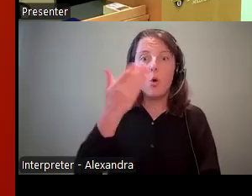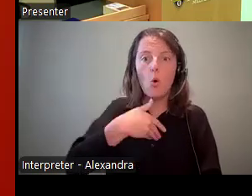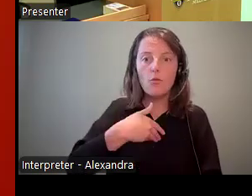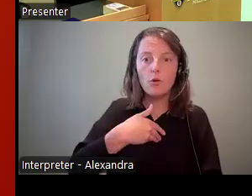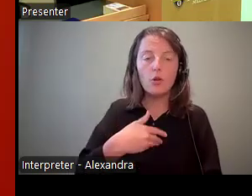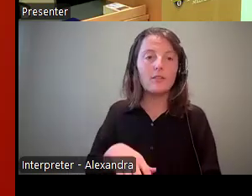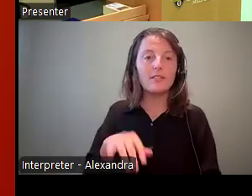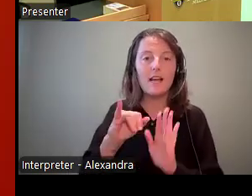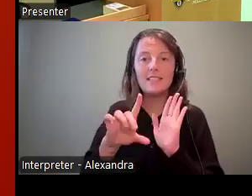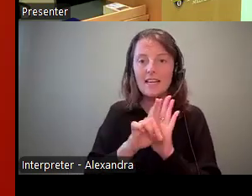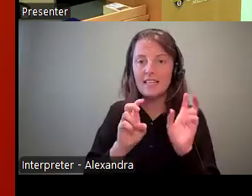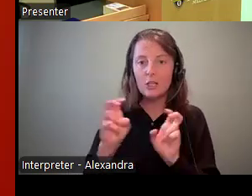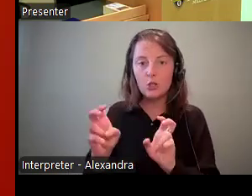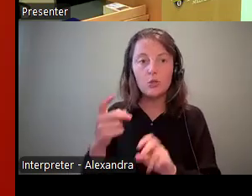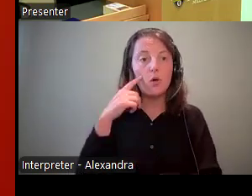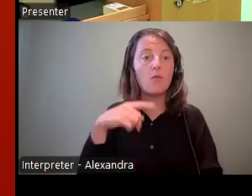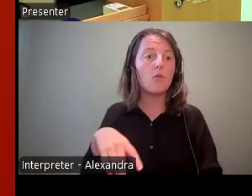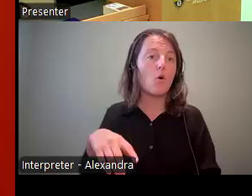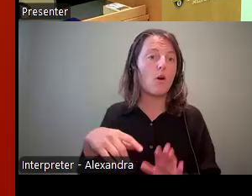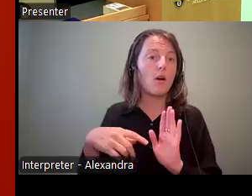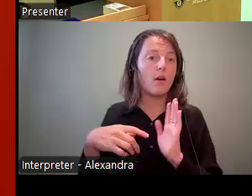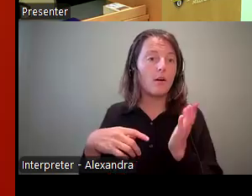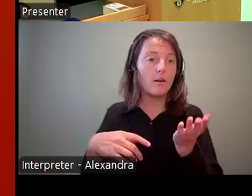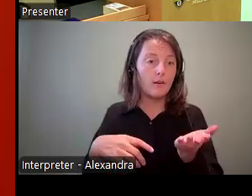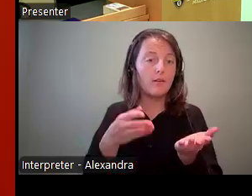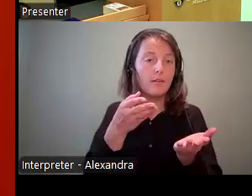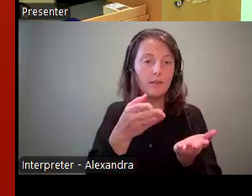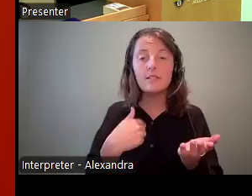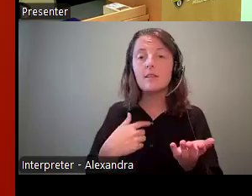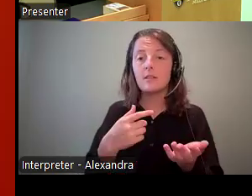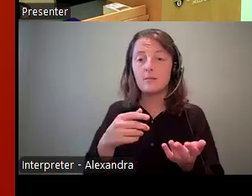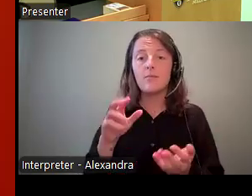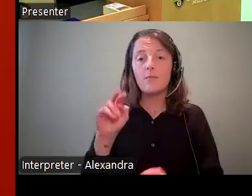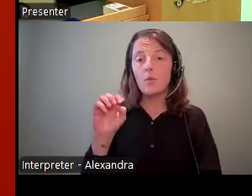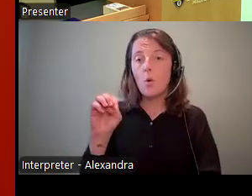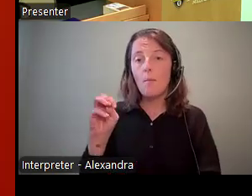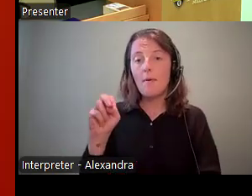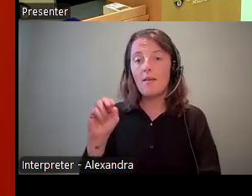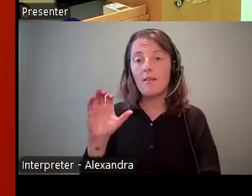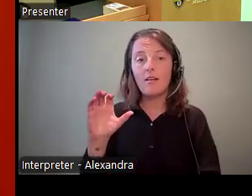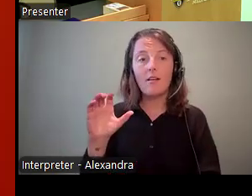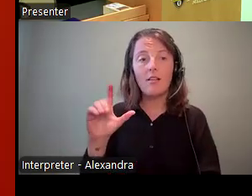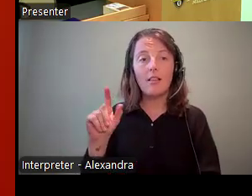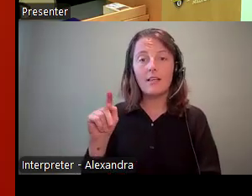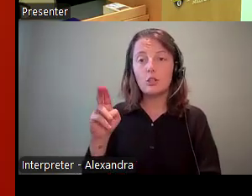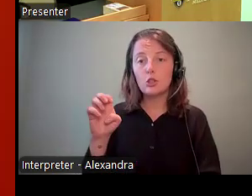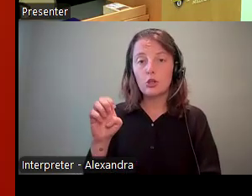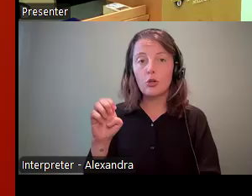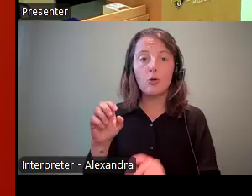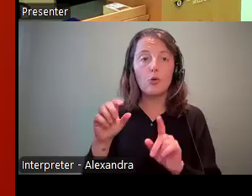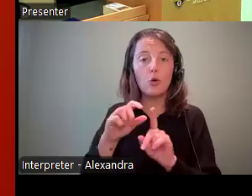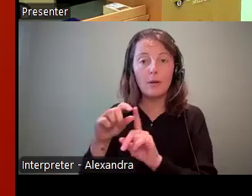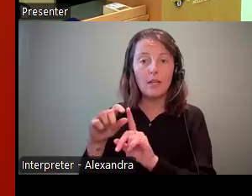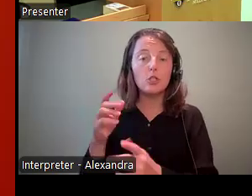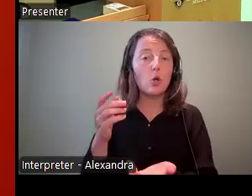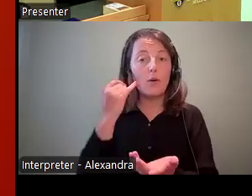nomenclature because every group that whose um heritage is not come from a euroentric background